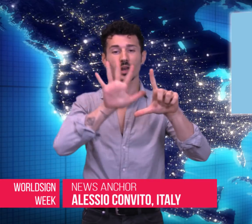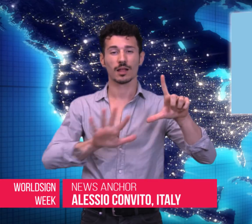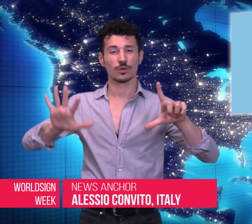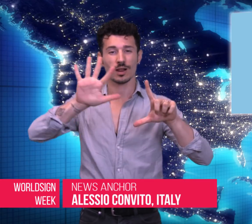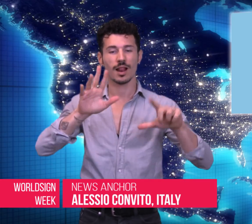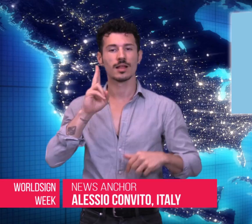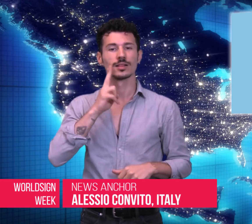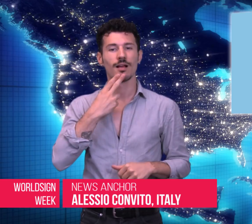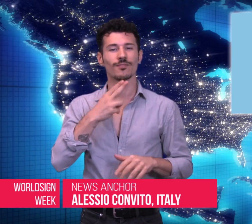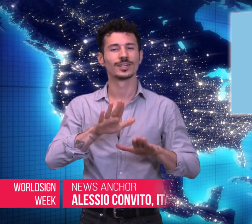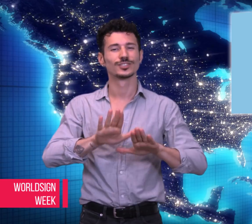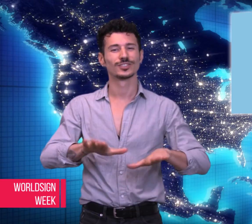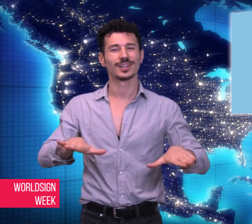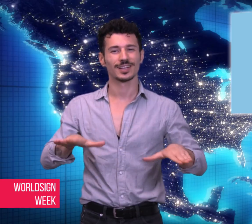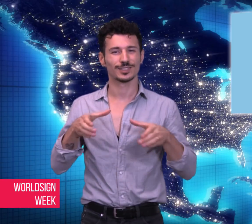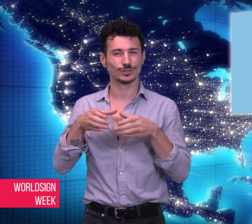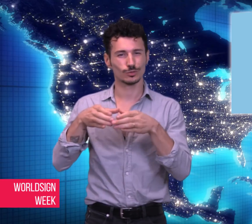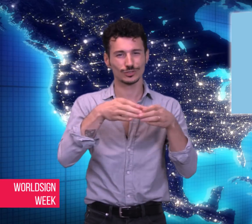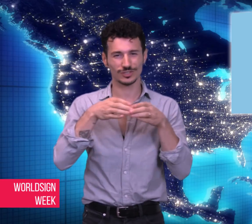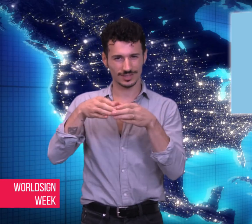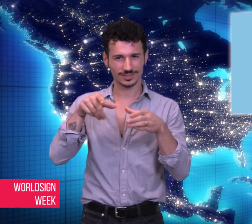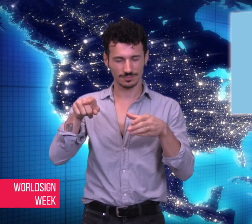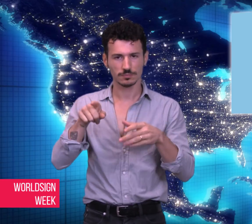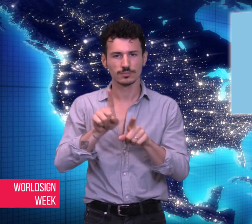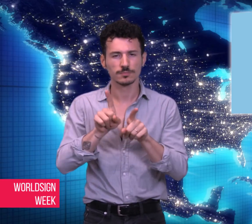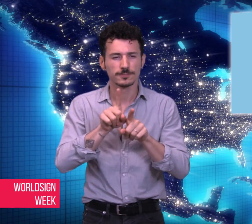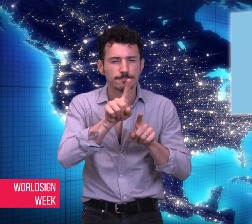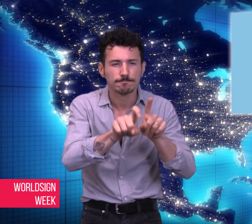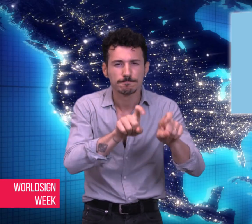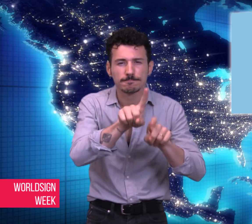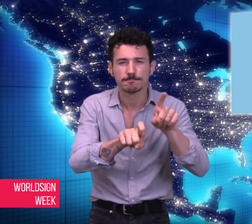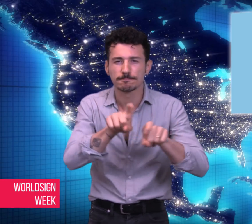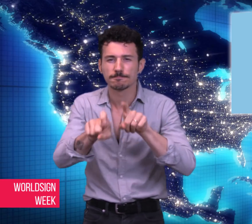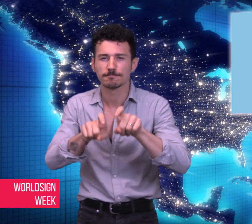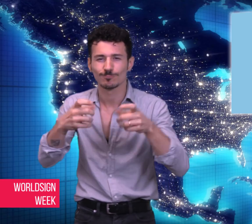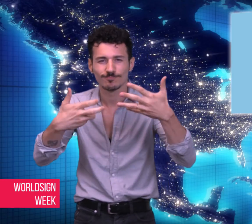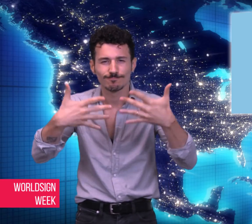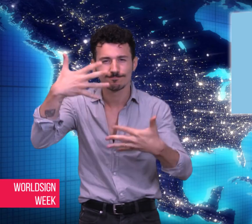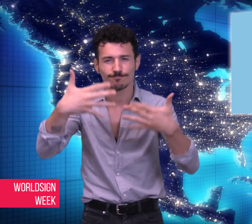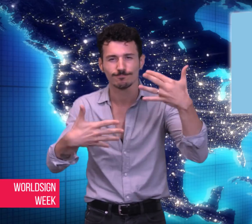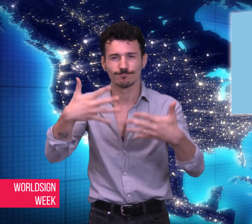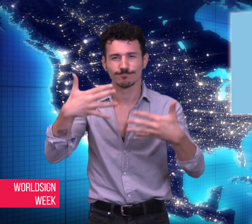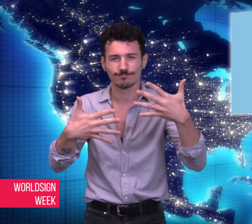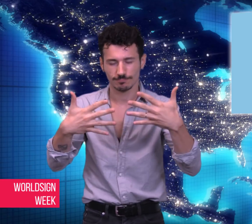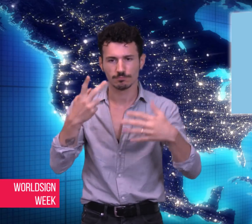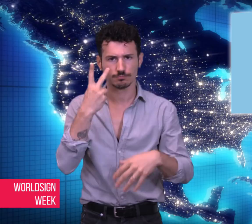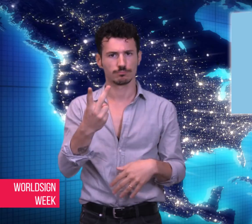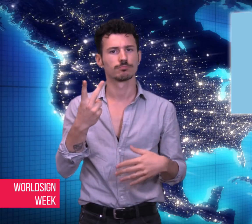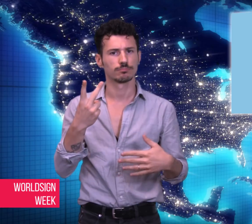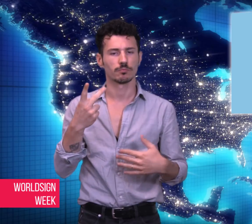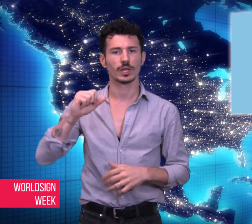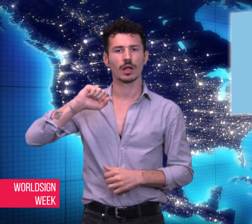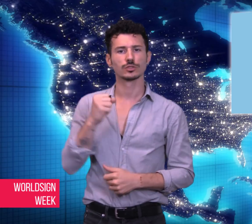A survey by the National Deaf Children's Society in Scotland shows a